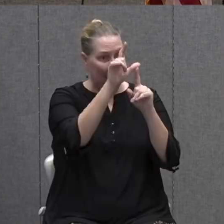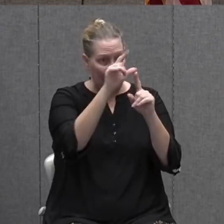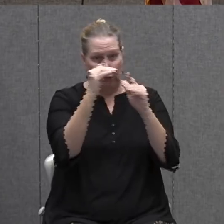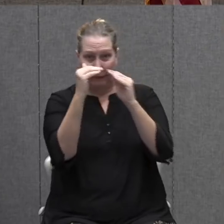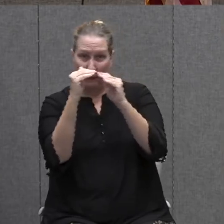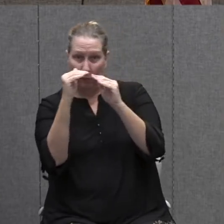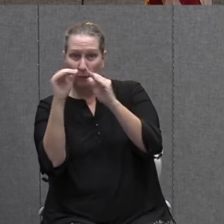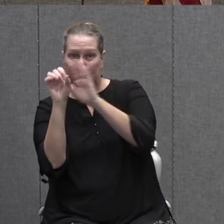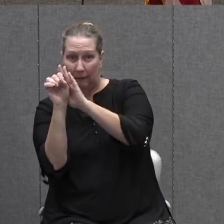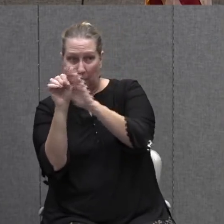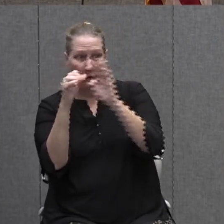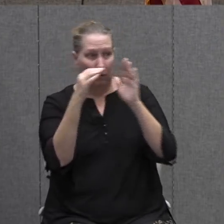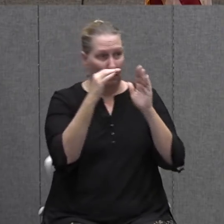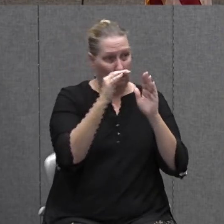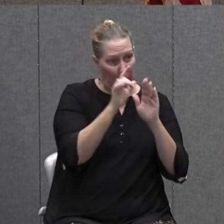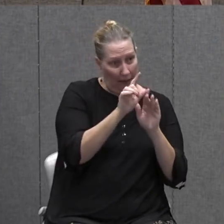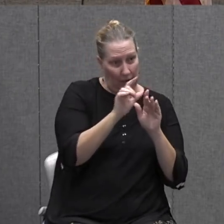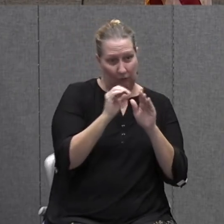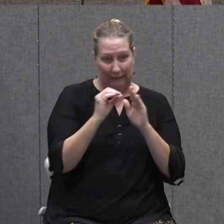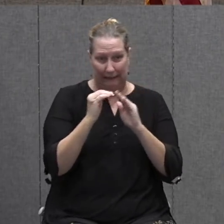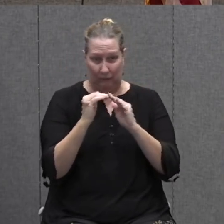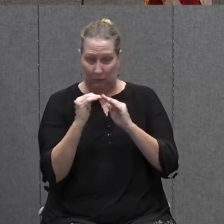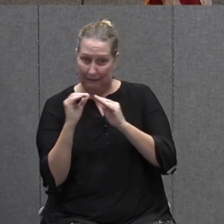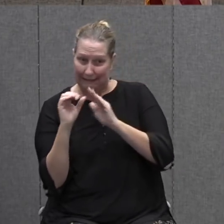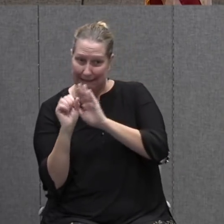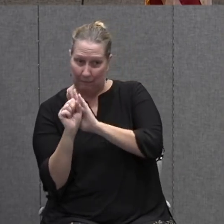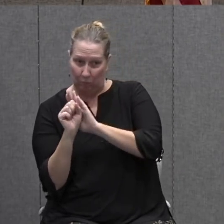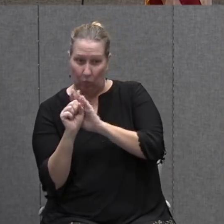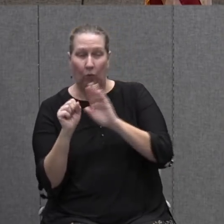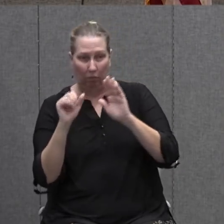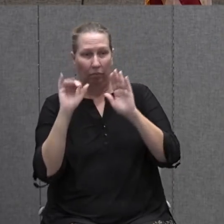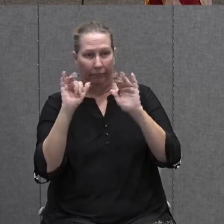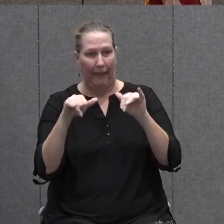So I challenge you to think about ones and zeros,